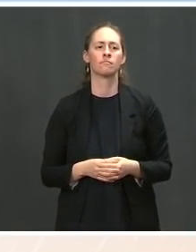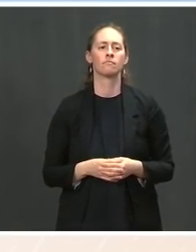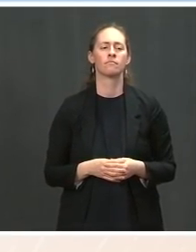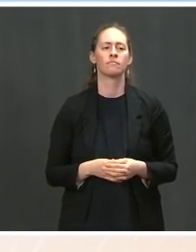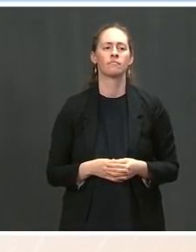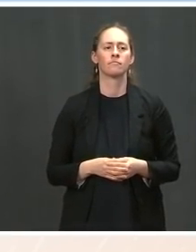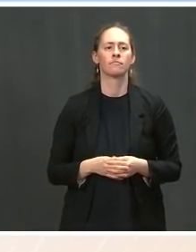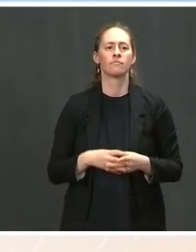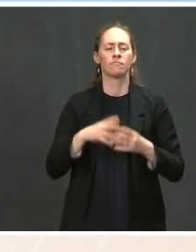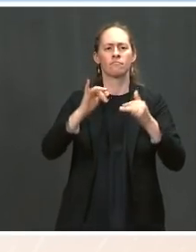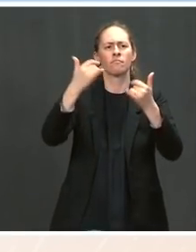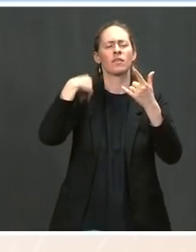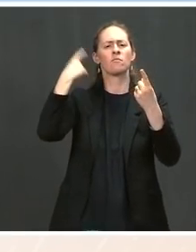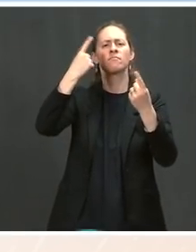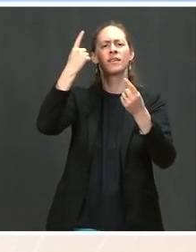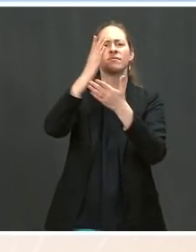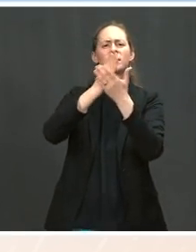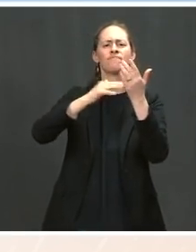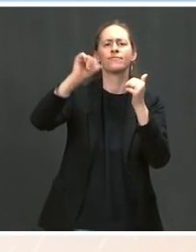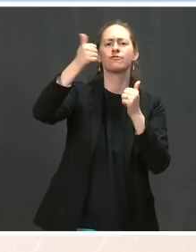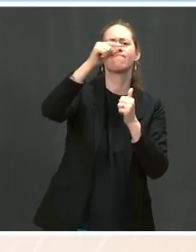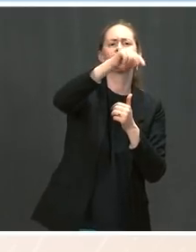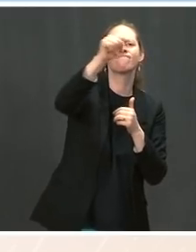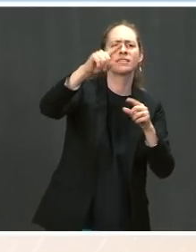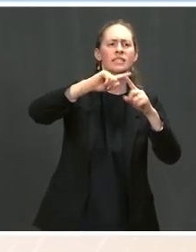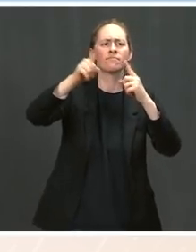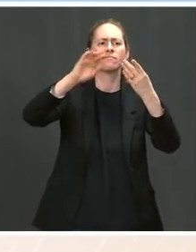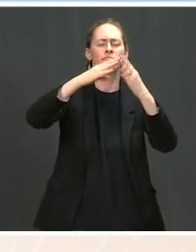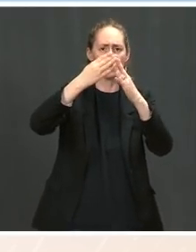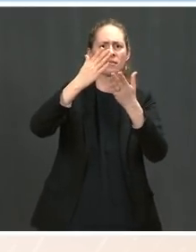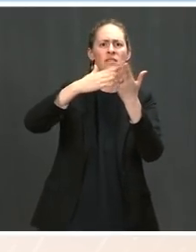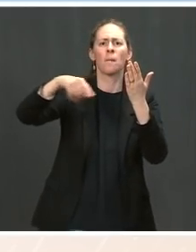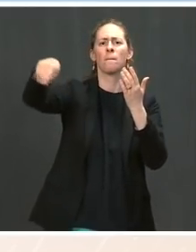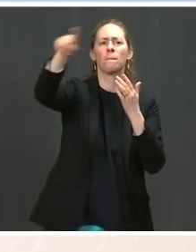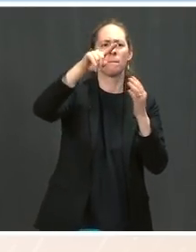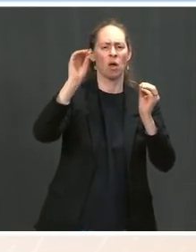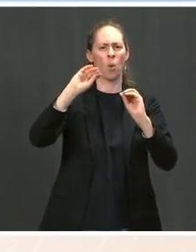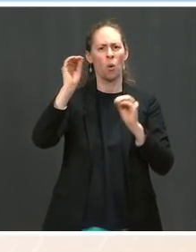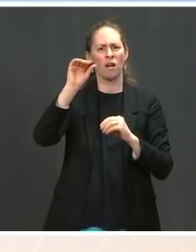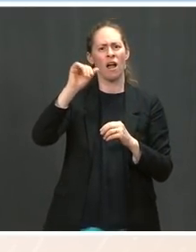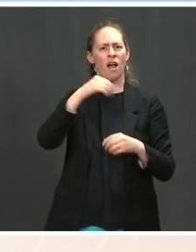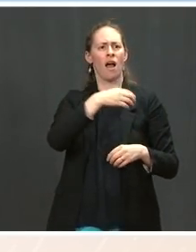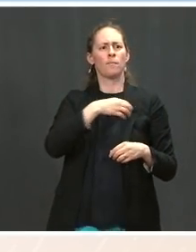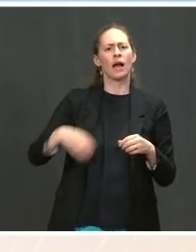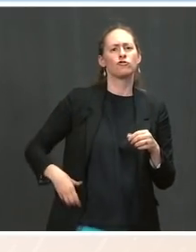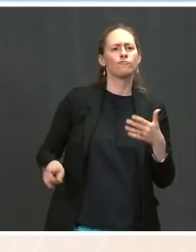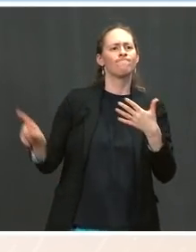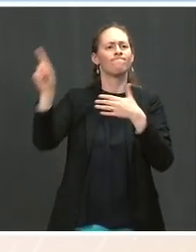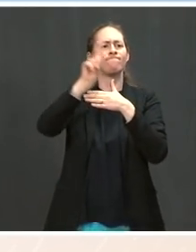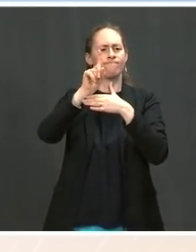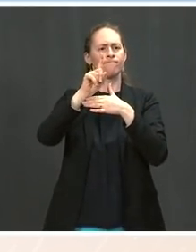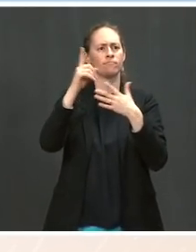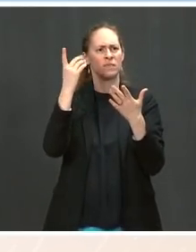They have chargé d'affaires, but they do not have ambassadors. Is there any more guidance you can give us on when those critical roles will be filled